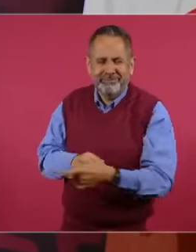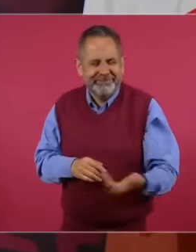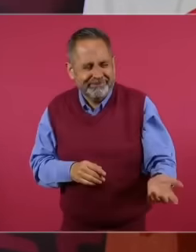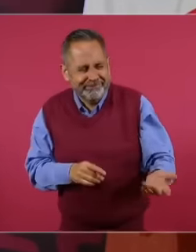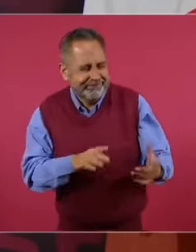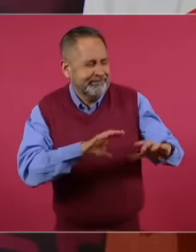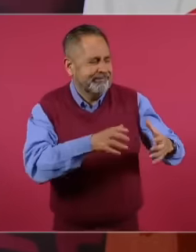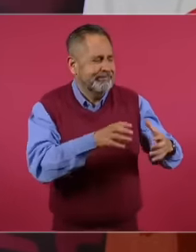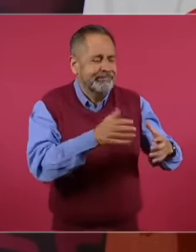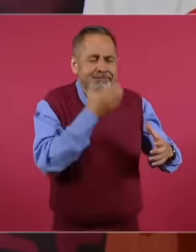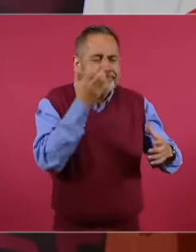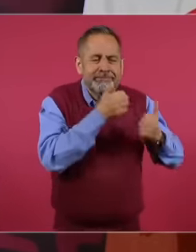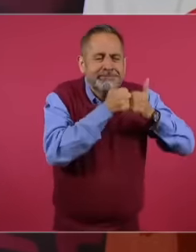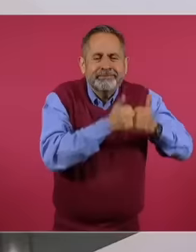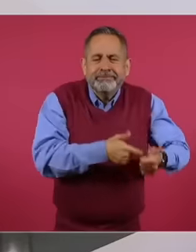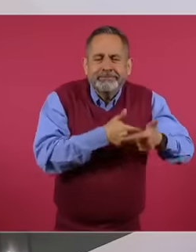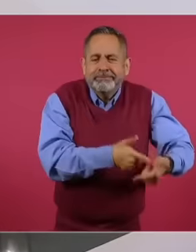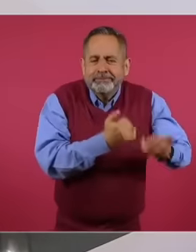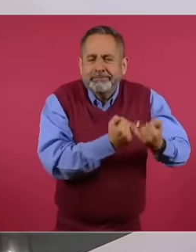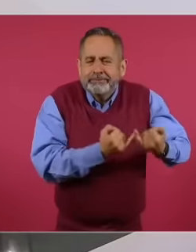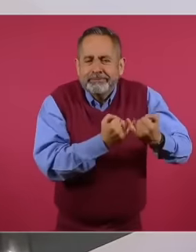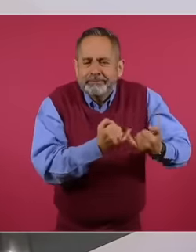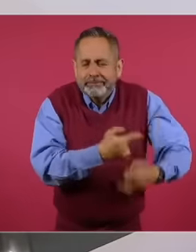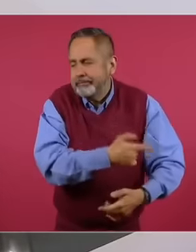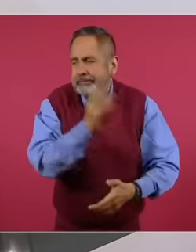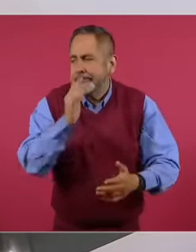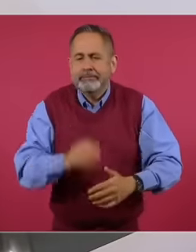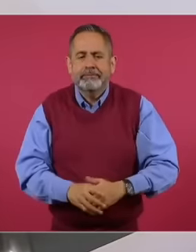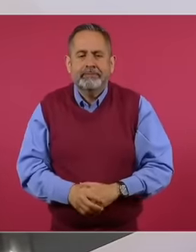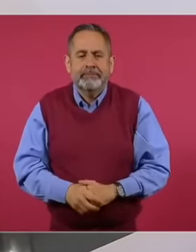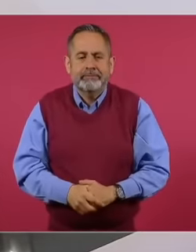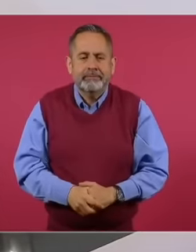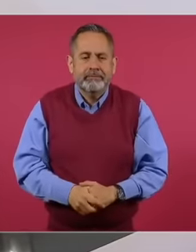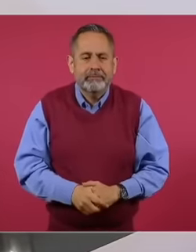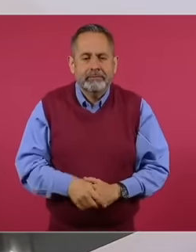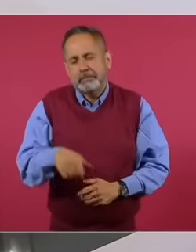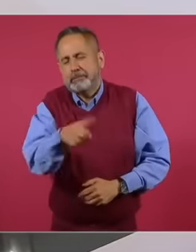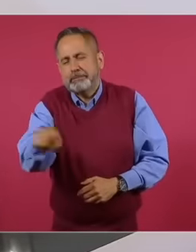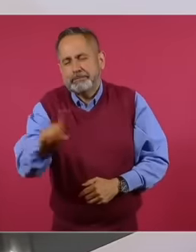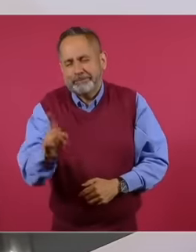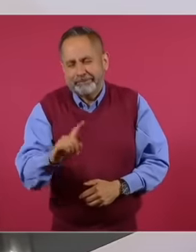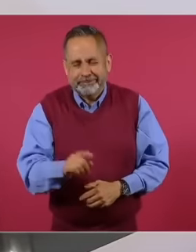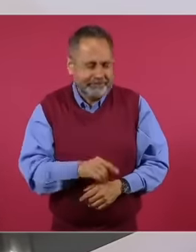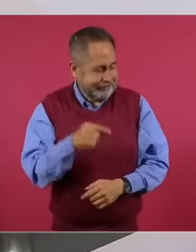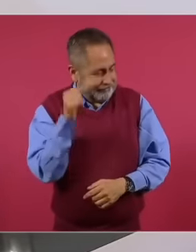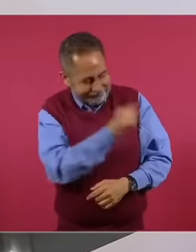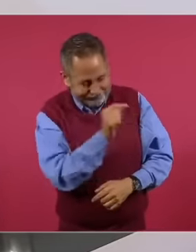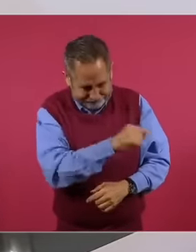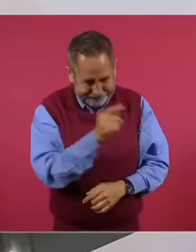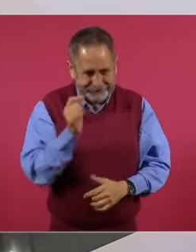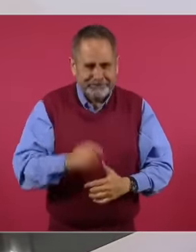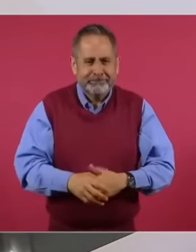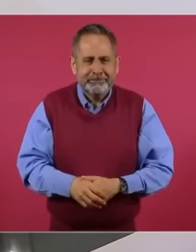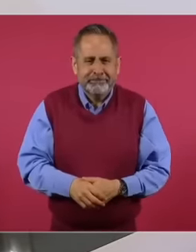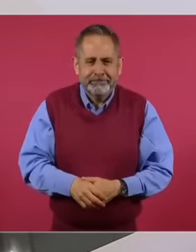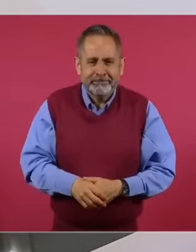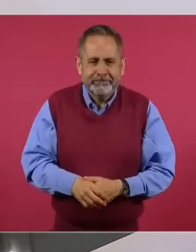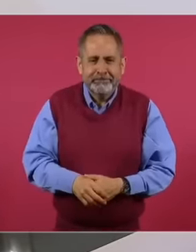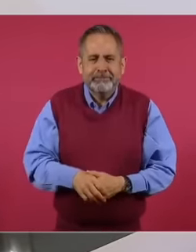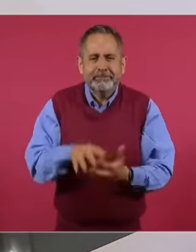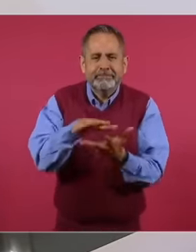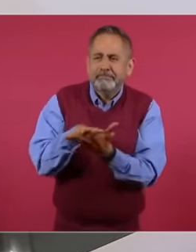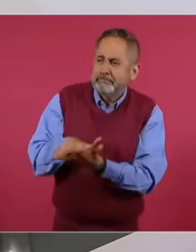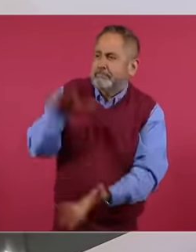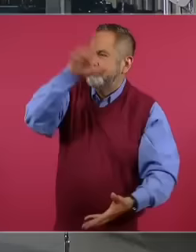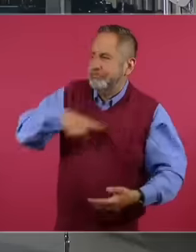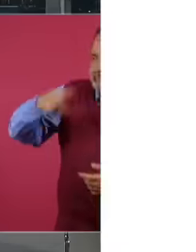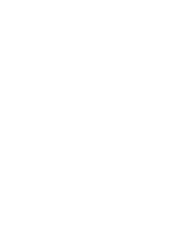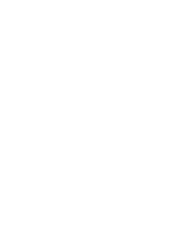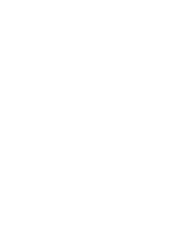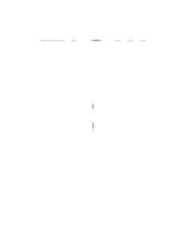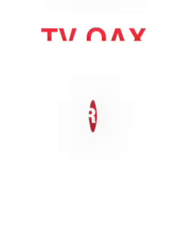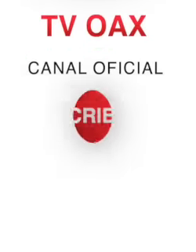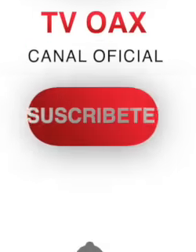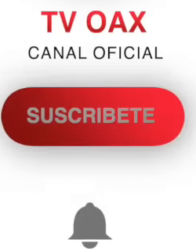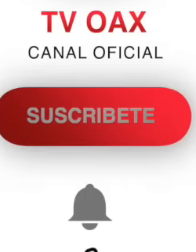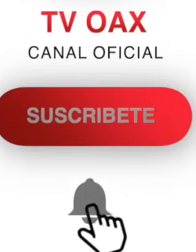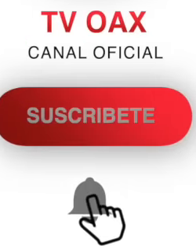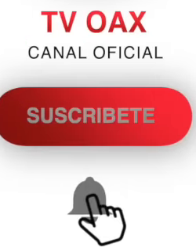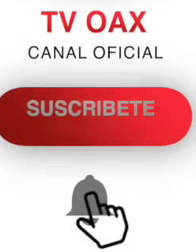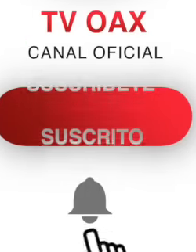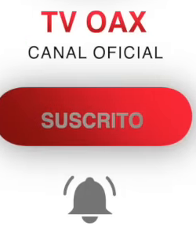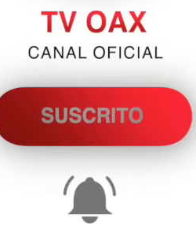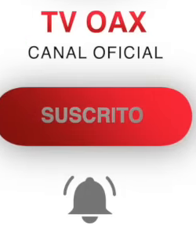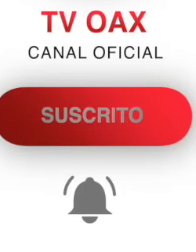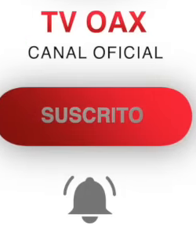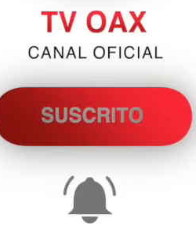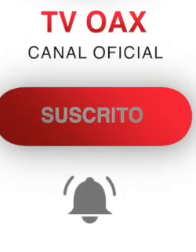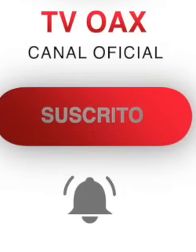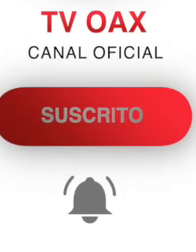not from you and from the majority of Mexicans, much less so. There